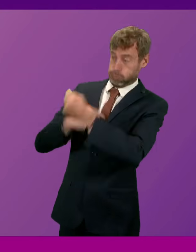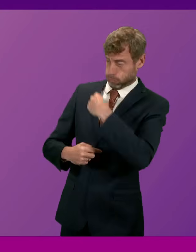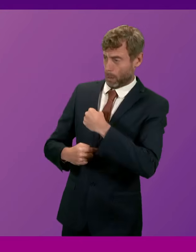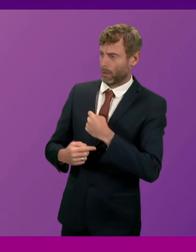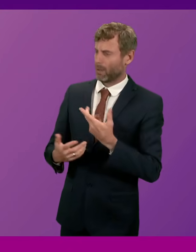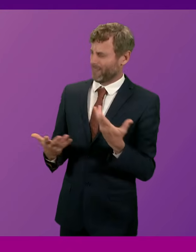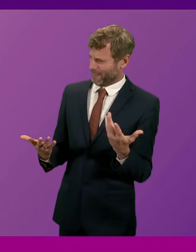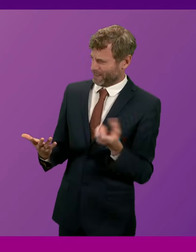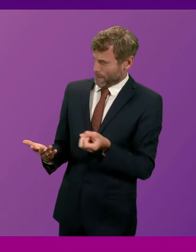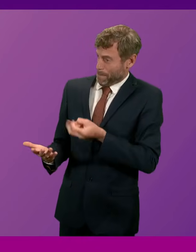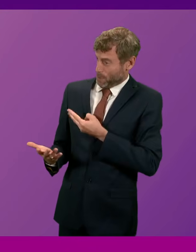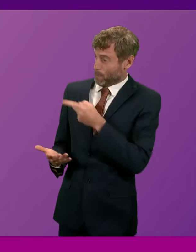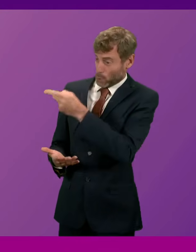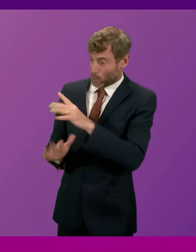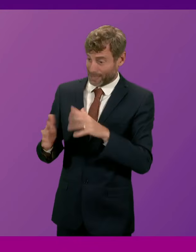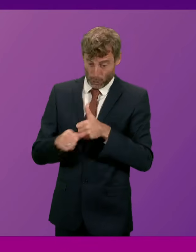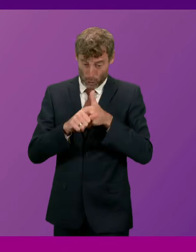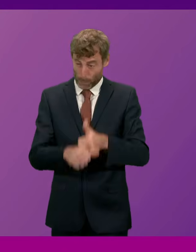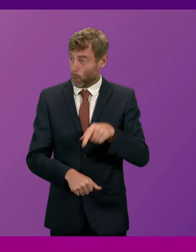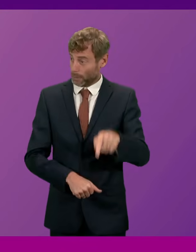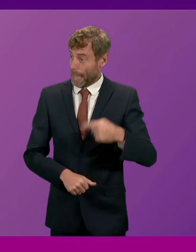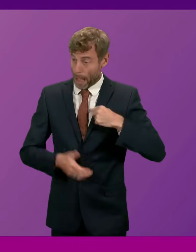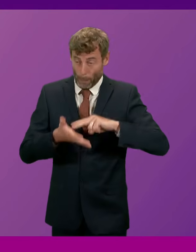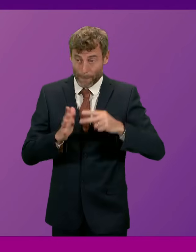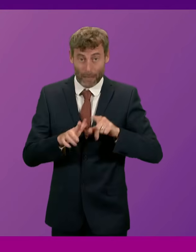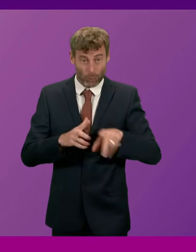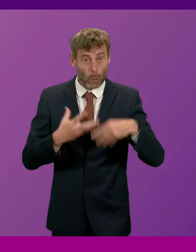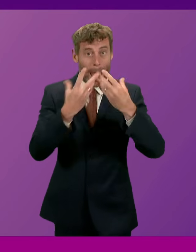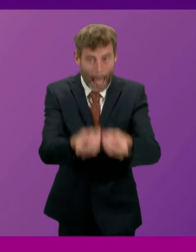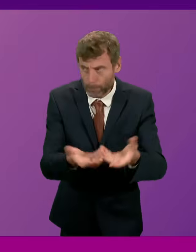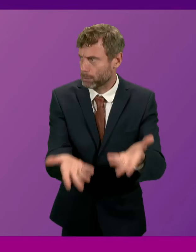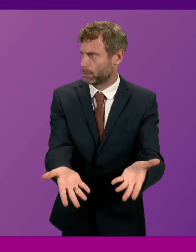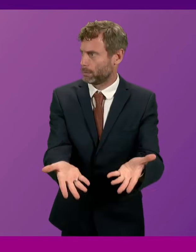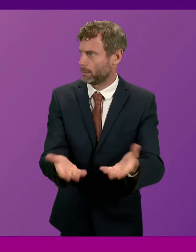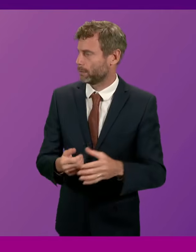rhetoric and failing to deliver on the reality for the people of our country.